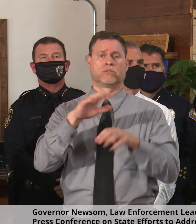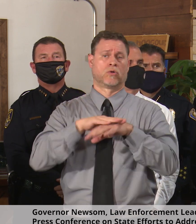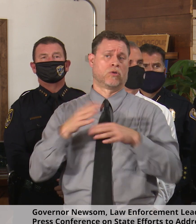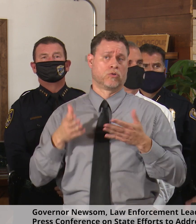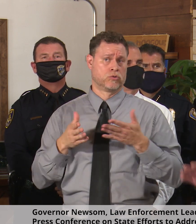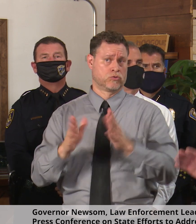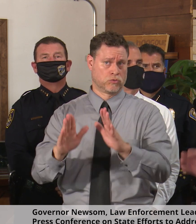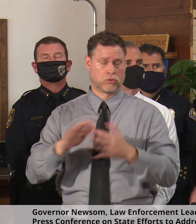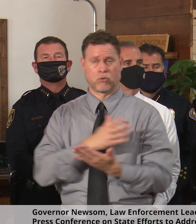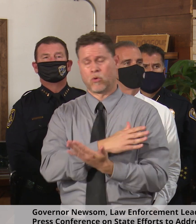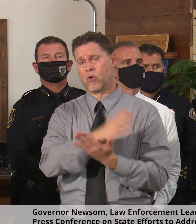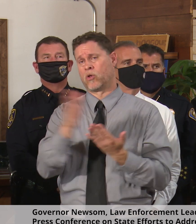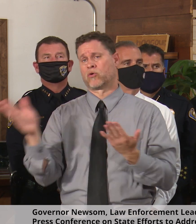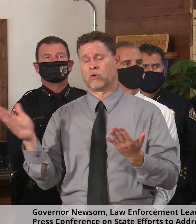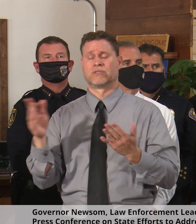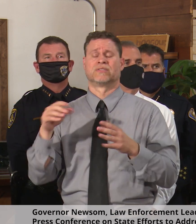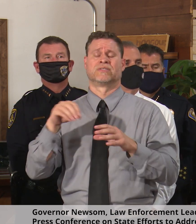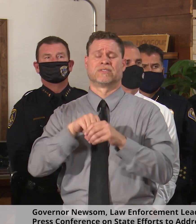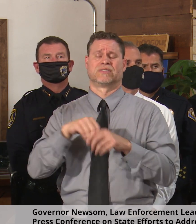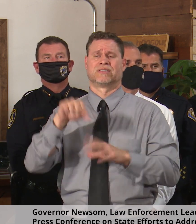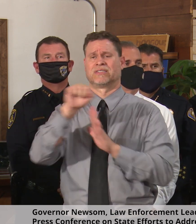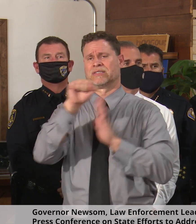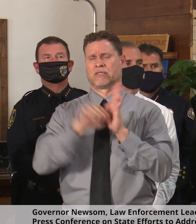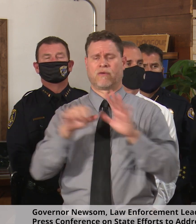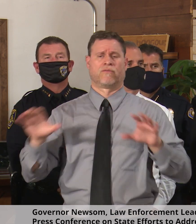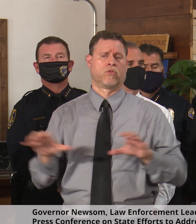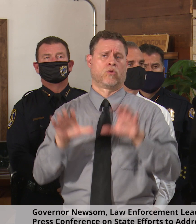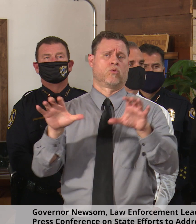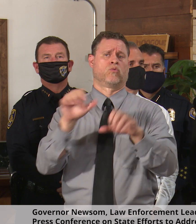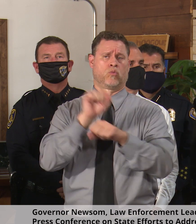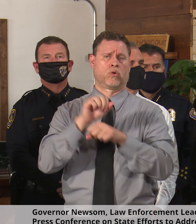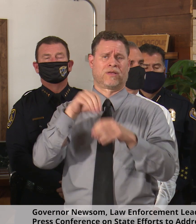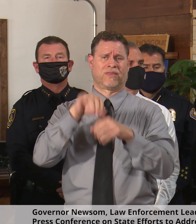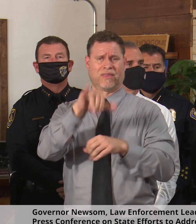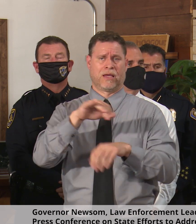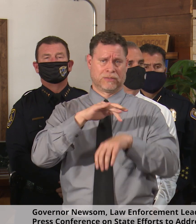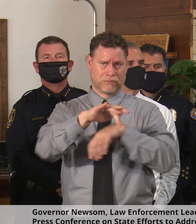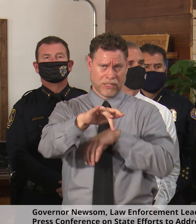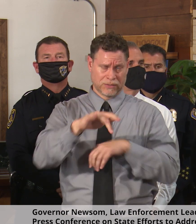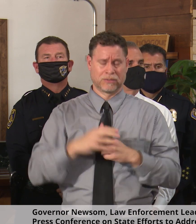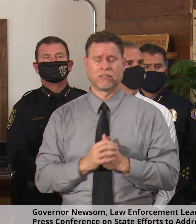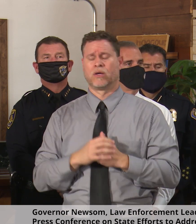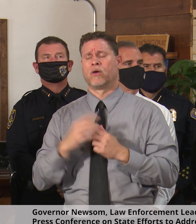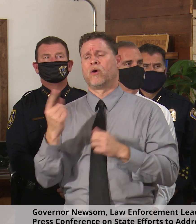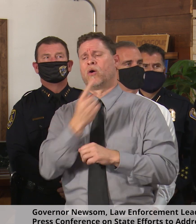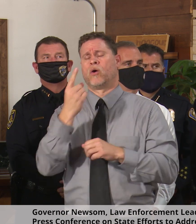all across this state and so we have work to do in that space. We have work always to do, not